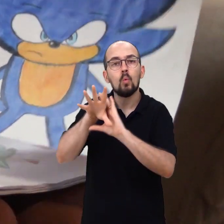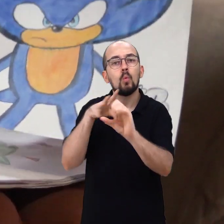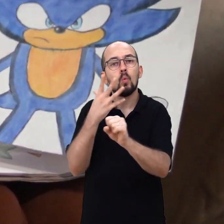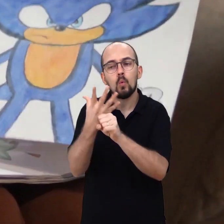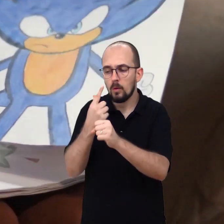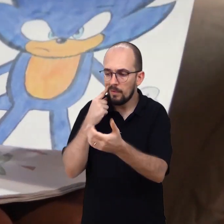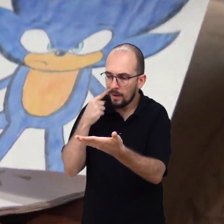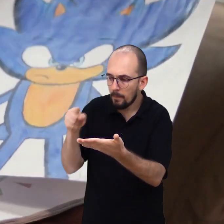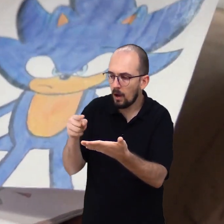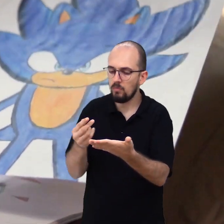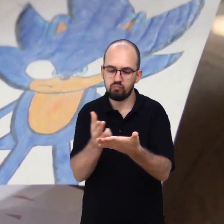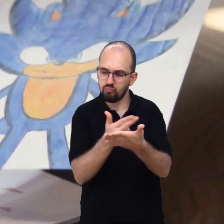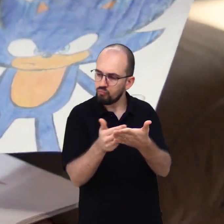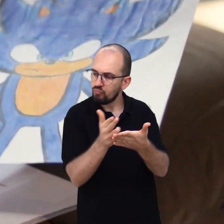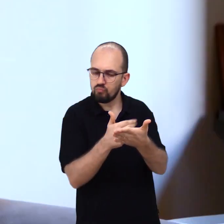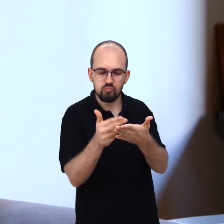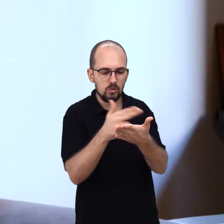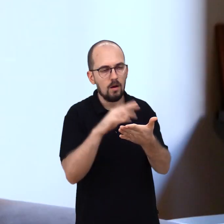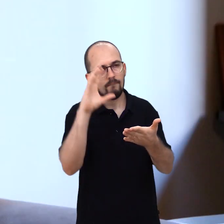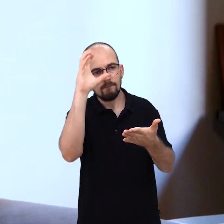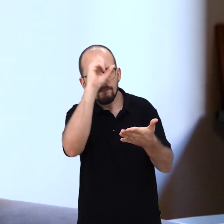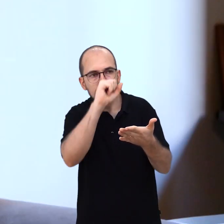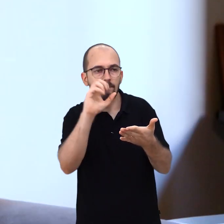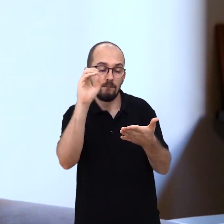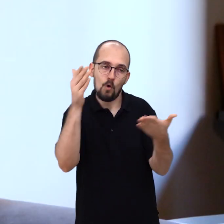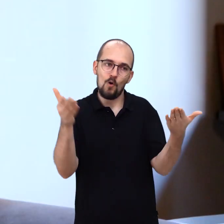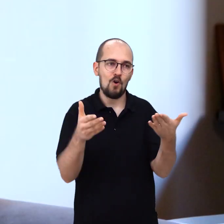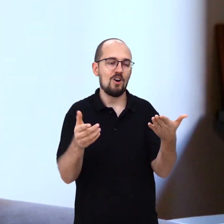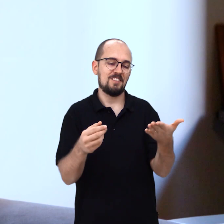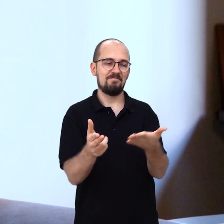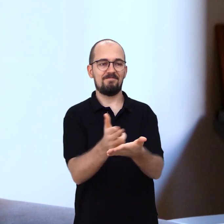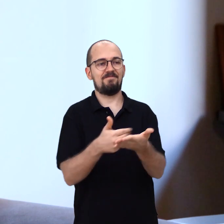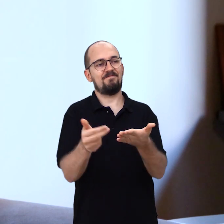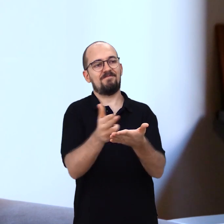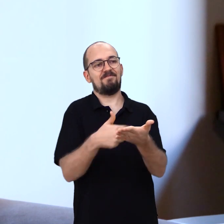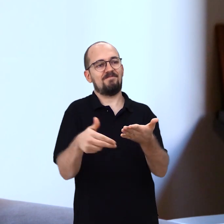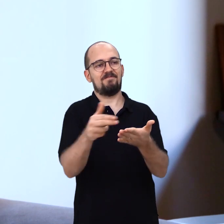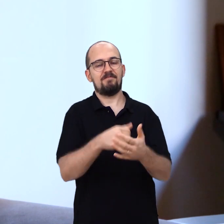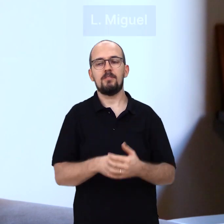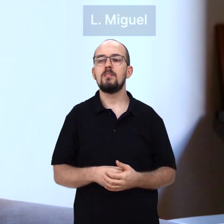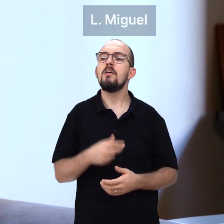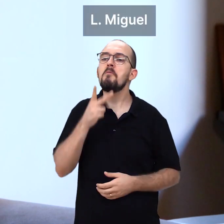some characters that I like. I've been learning and now I draw a lot. [L. MIGUEL] And what does your dad think about it?